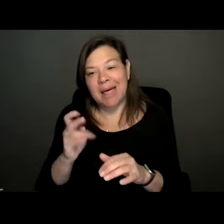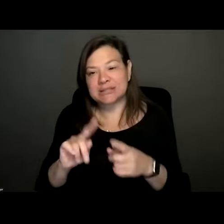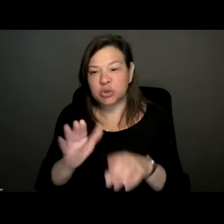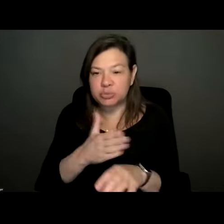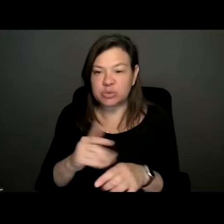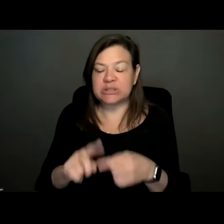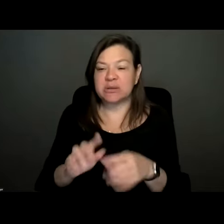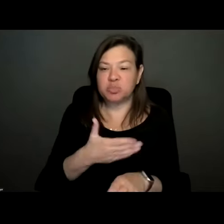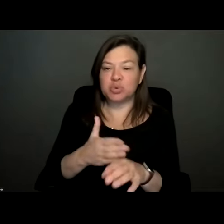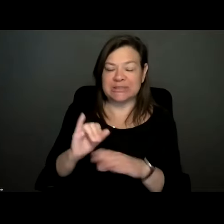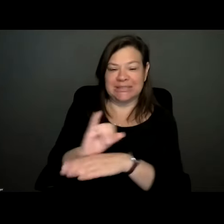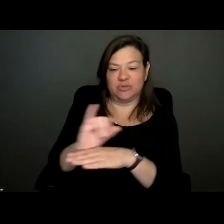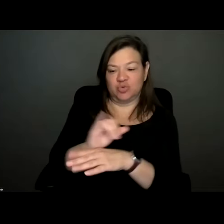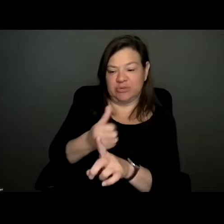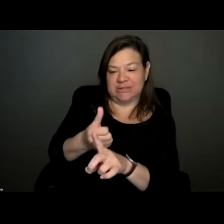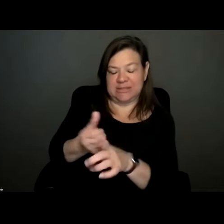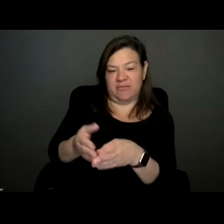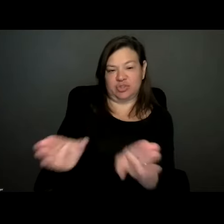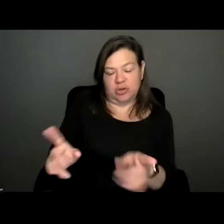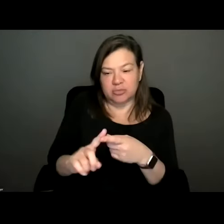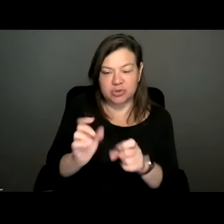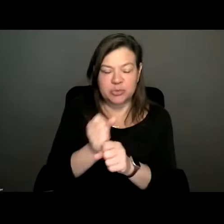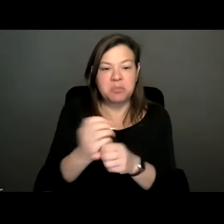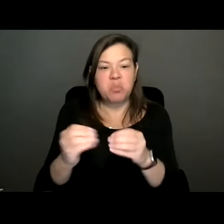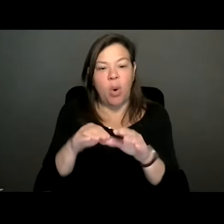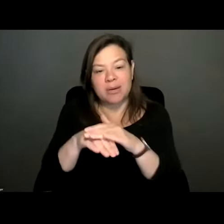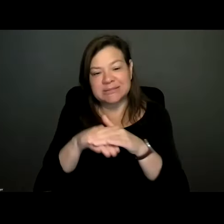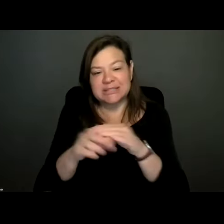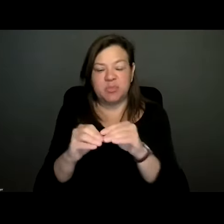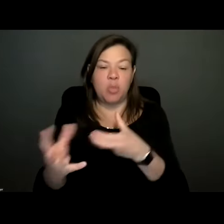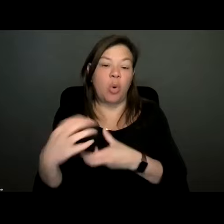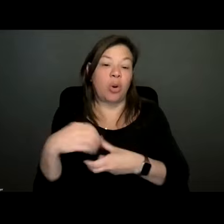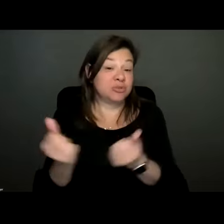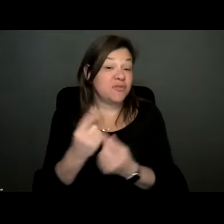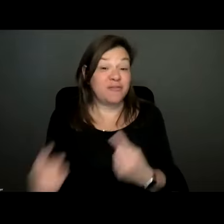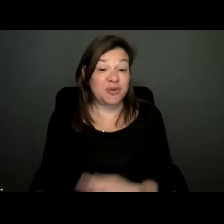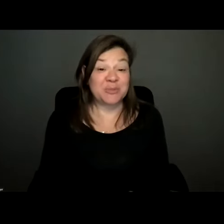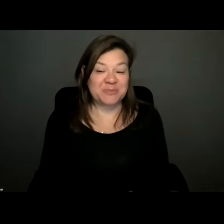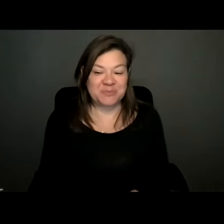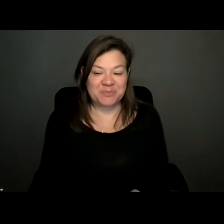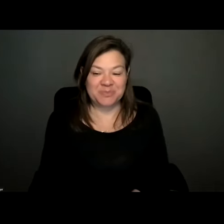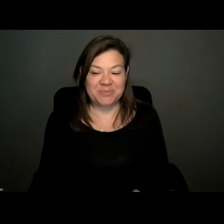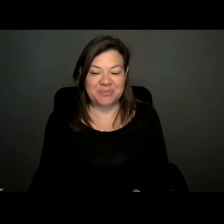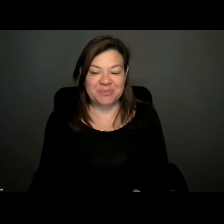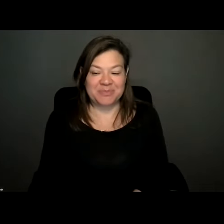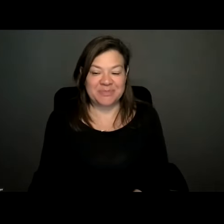to make it more accessible and inclusive for everyone. And tonight was also a great start